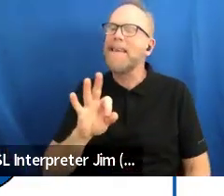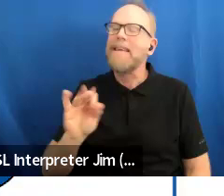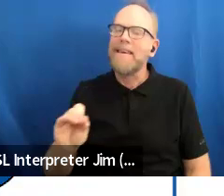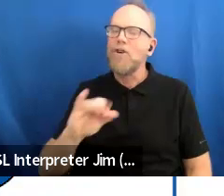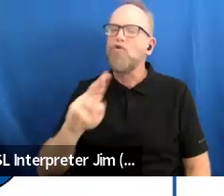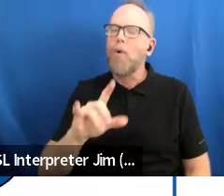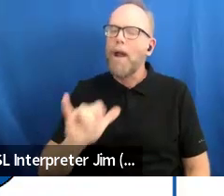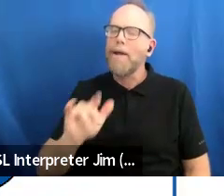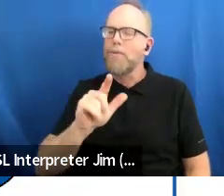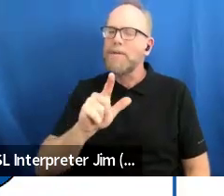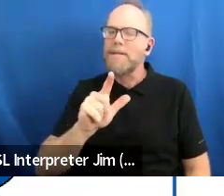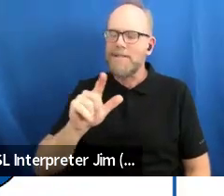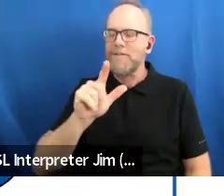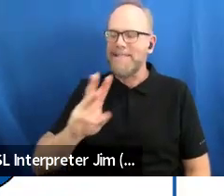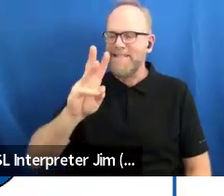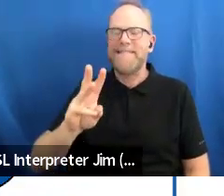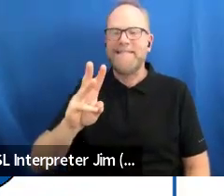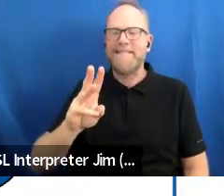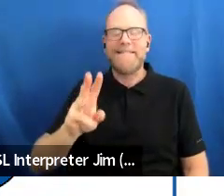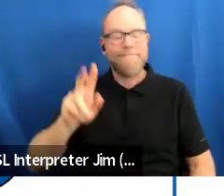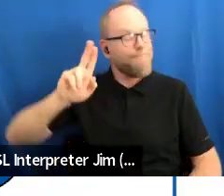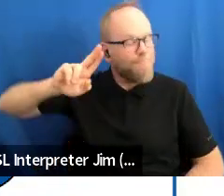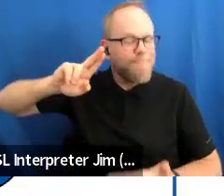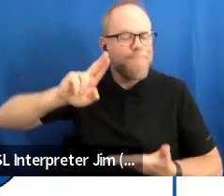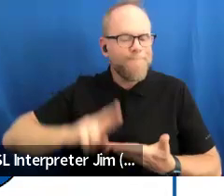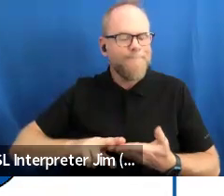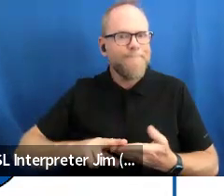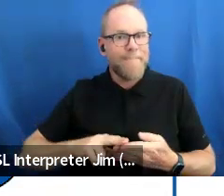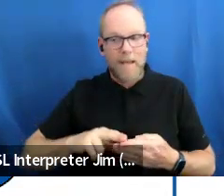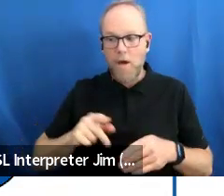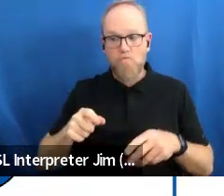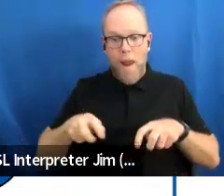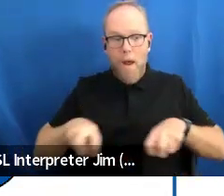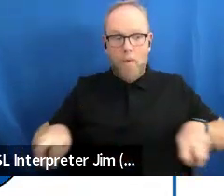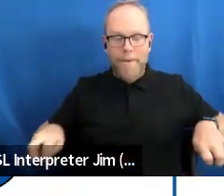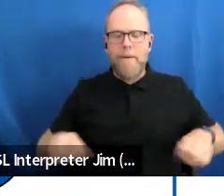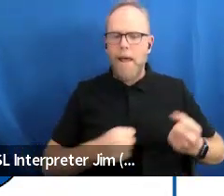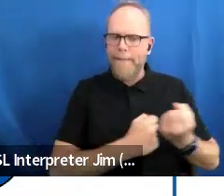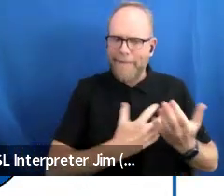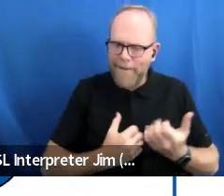many disability advocates and who are often very, very famous, especially the guy in the cowboy hat